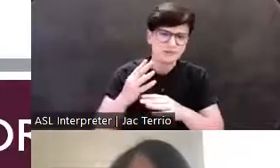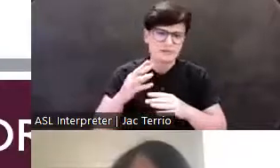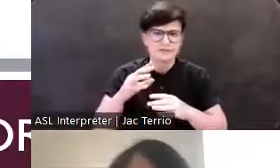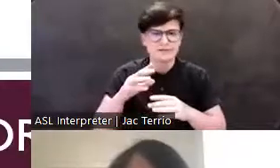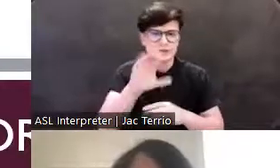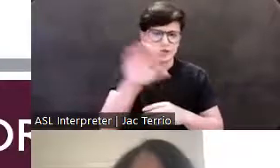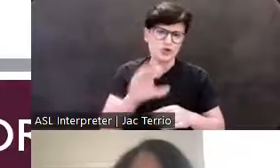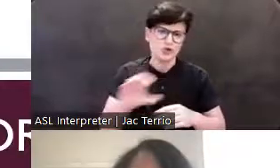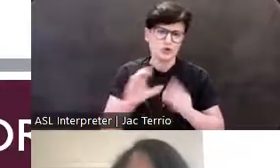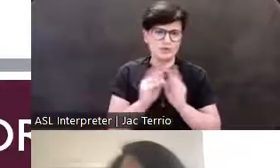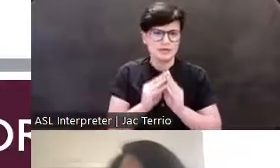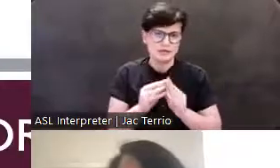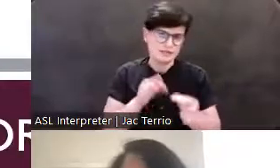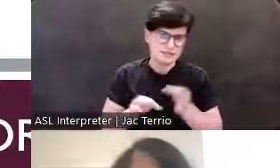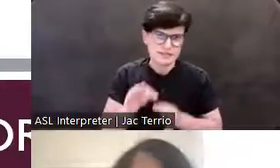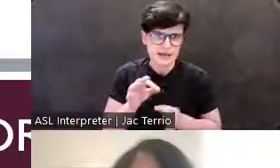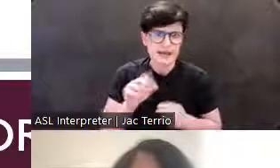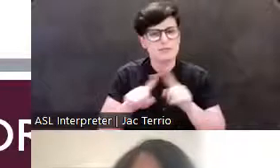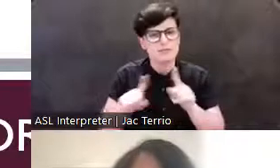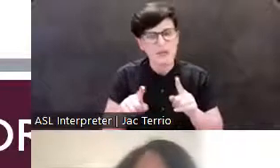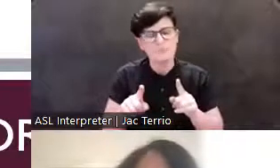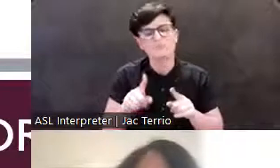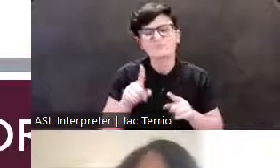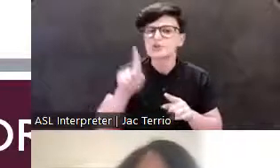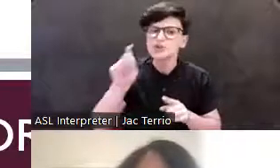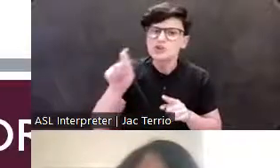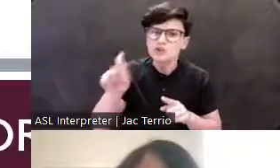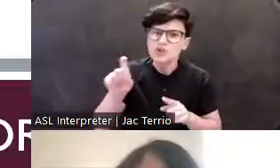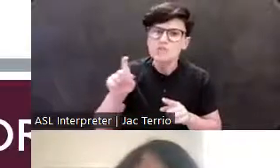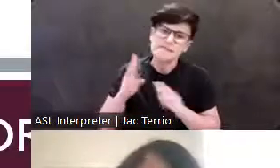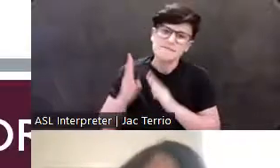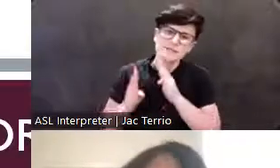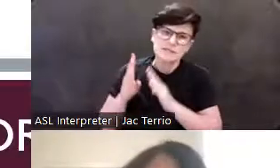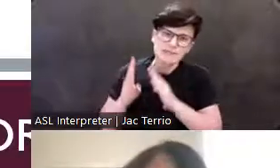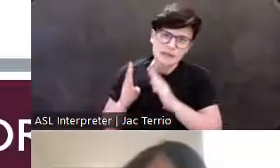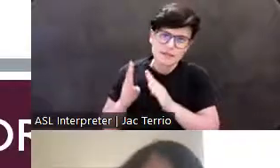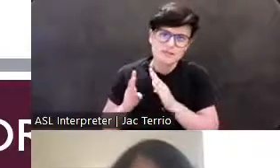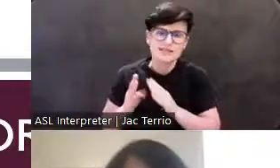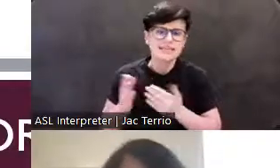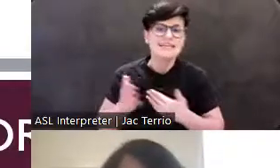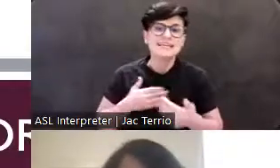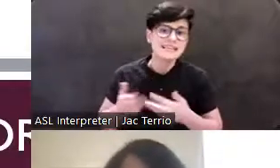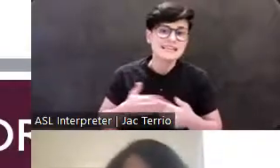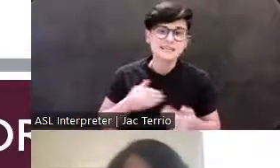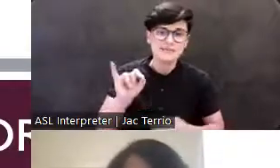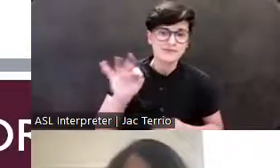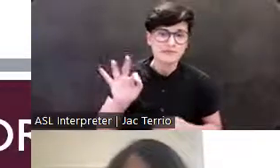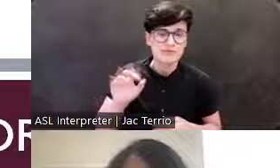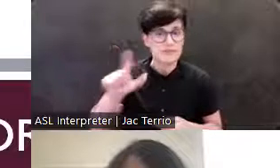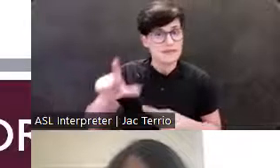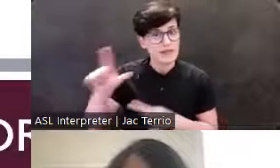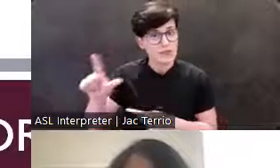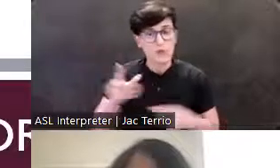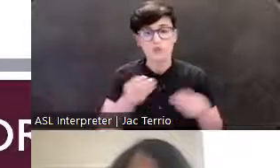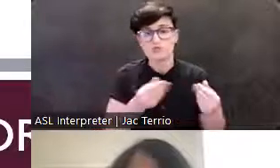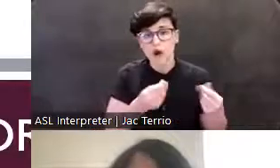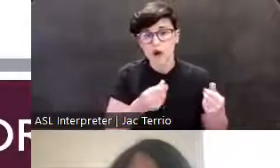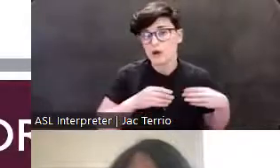Generally, it should be face to face where even if the landlord or property owner cannot